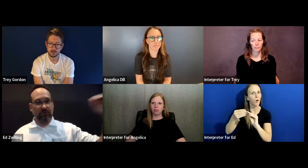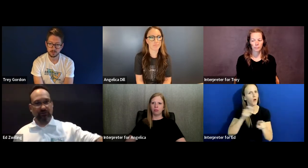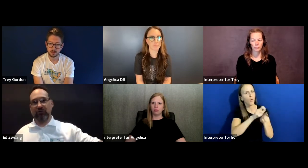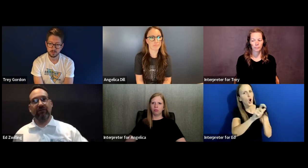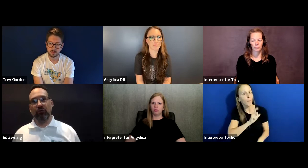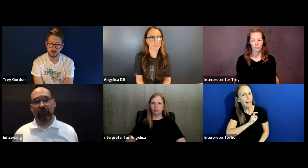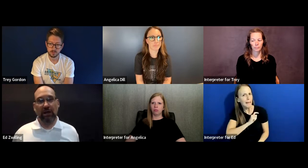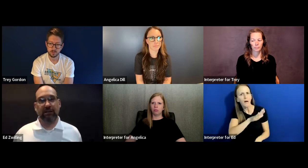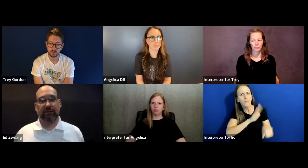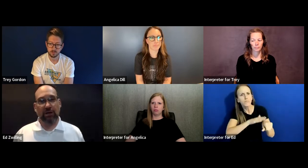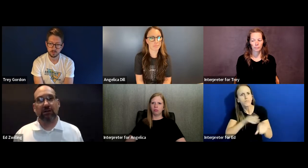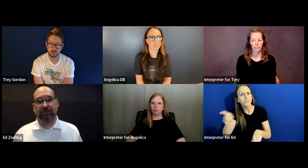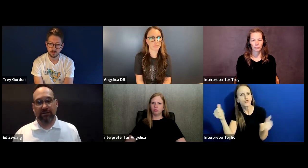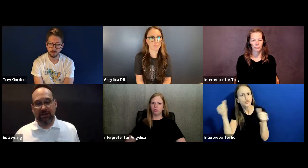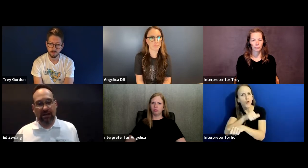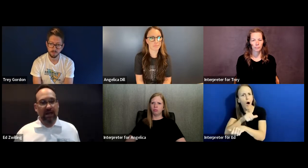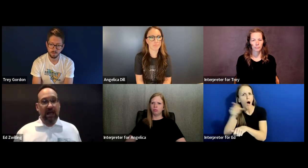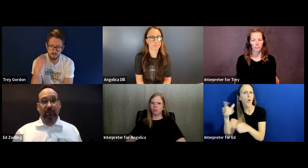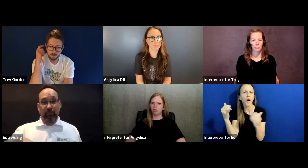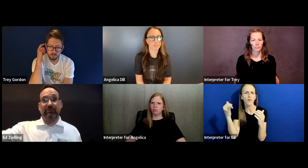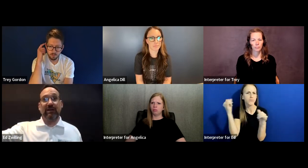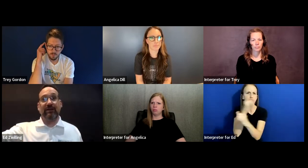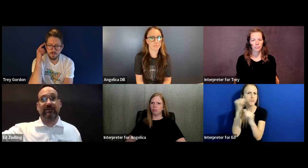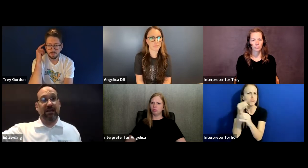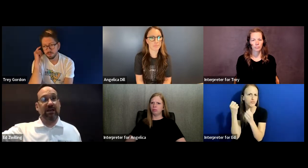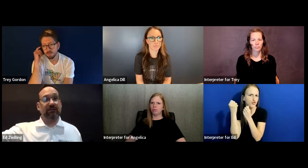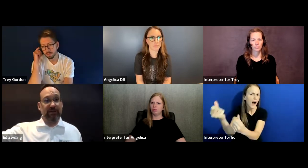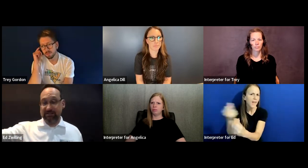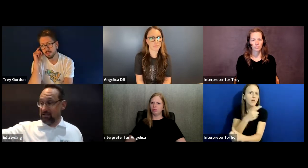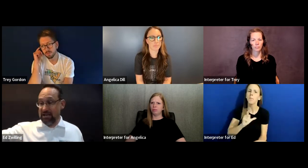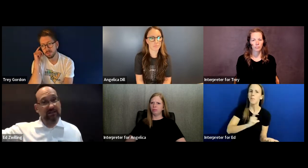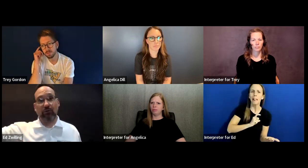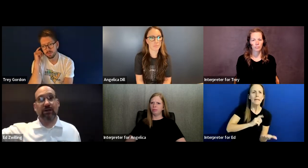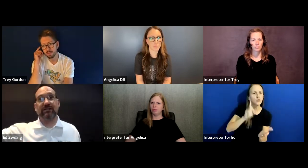or he's just driving really recklessly and the police may investigate they see that they arrest